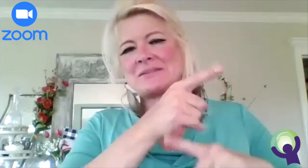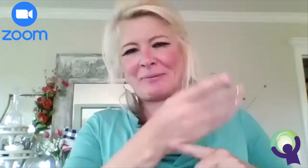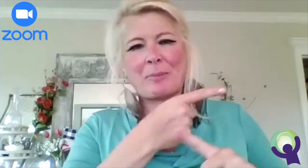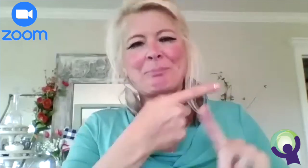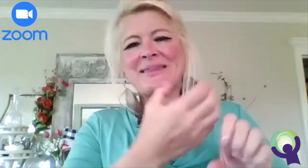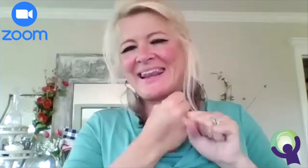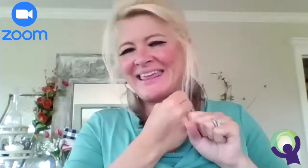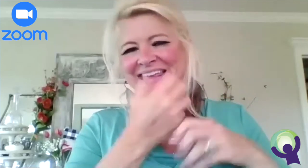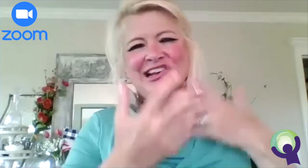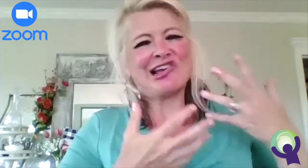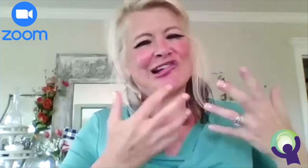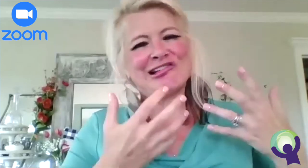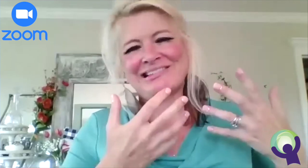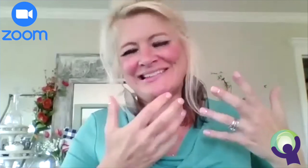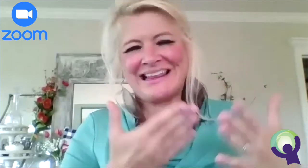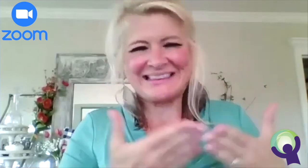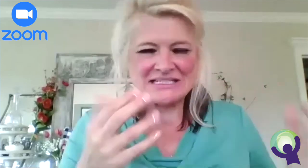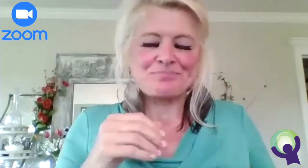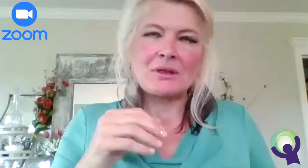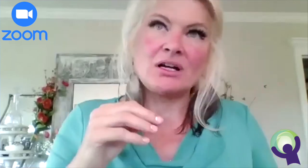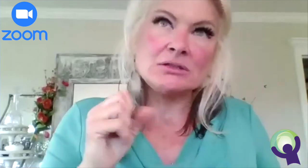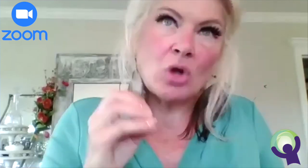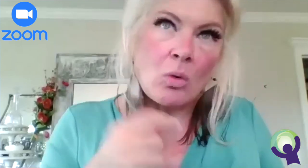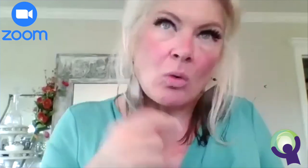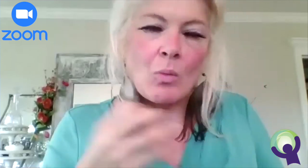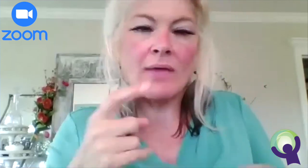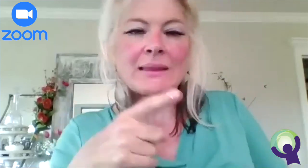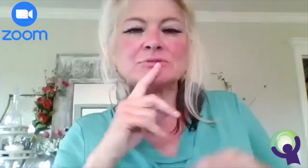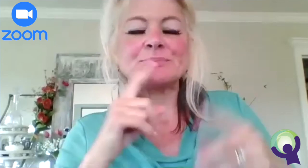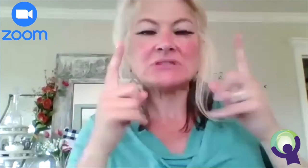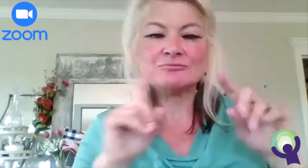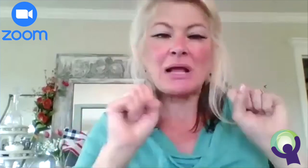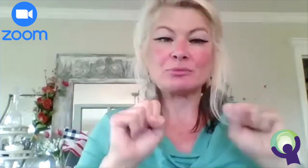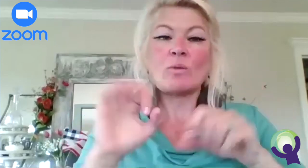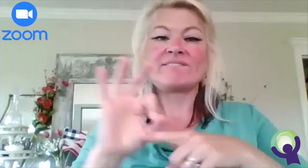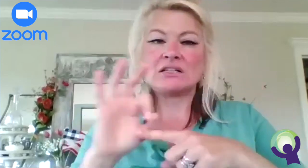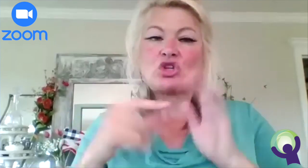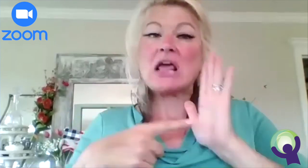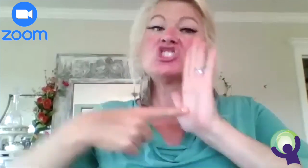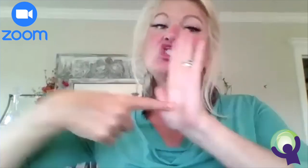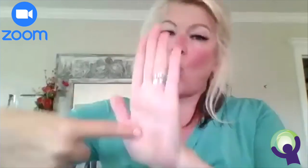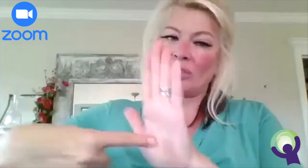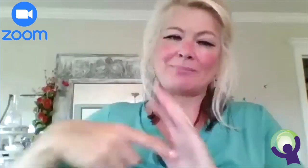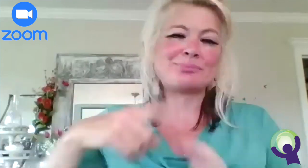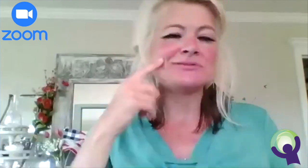sometimes because of the barriers that people are putting there for them but they are able to succeed if